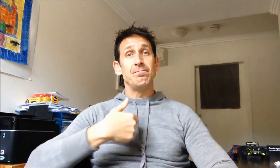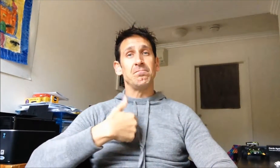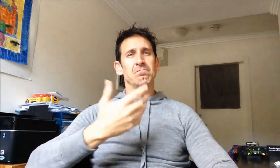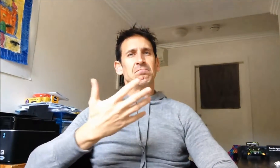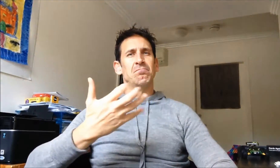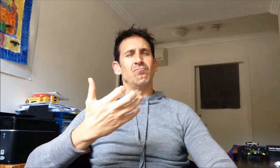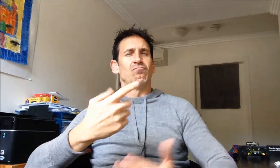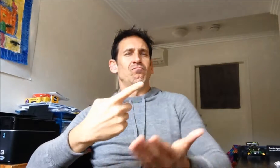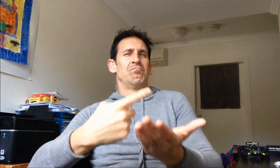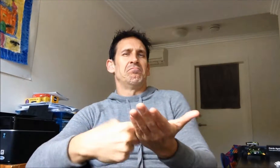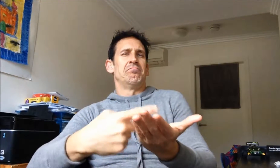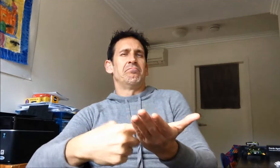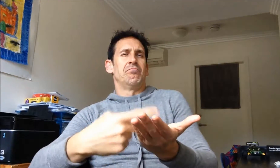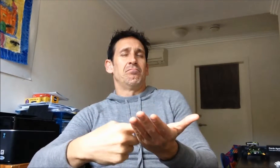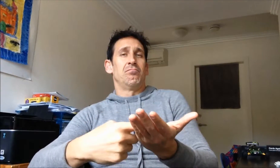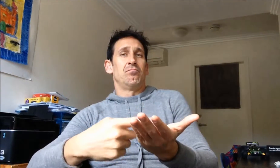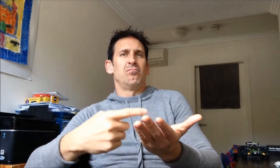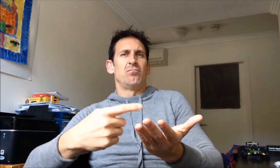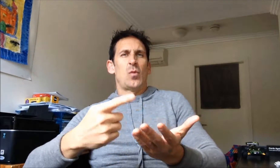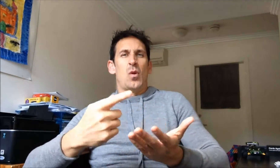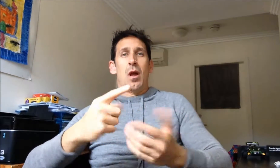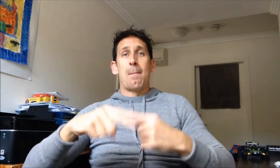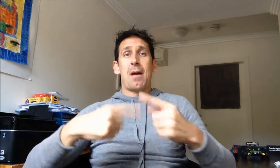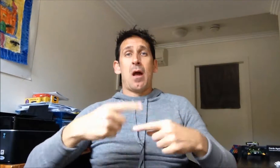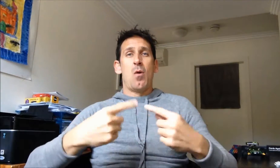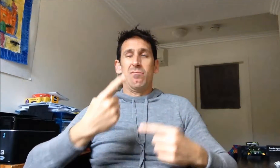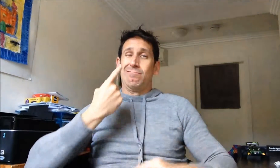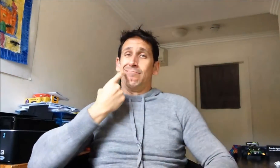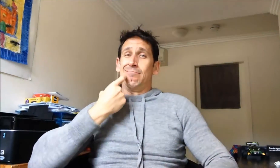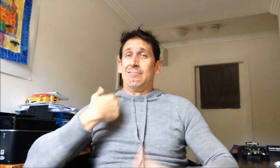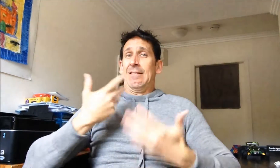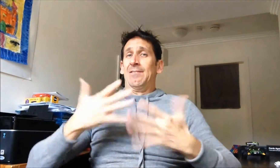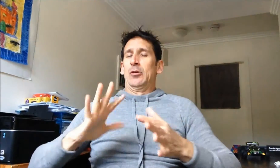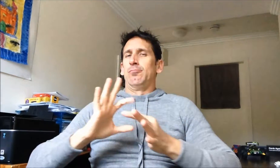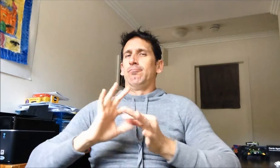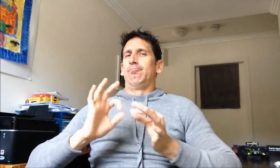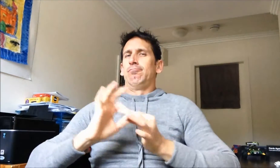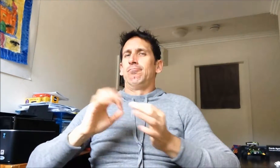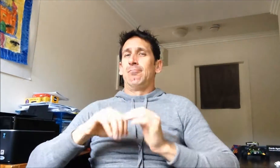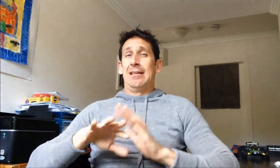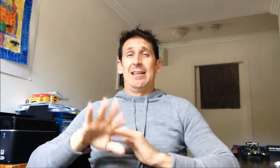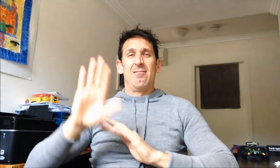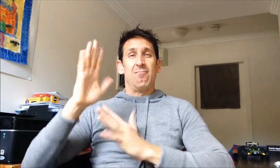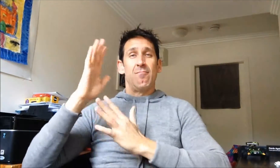I want to talk about a topic I recently discussed in Auslan.